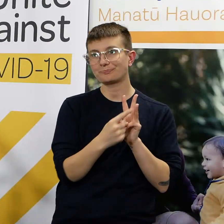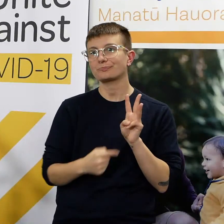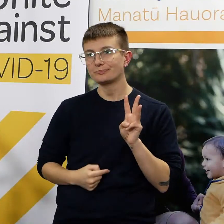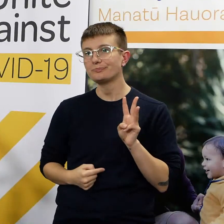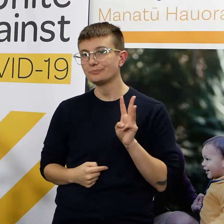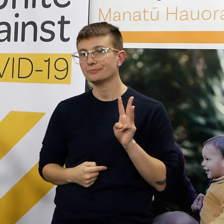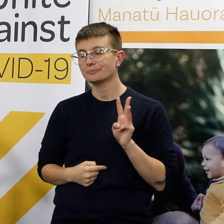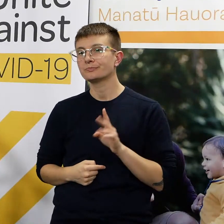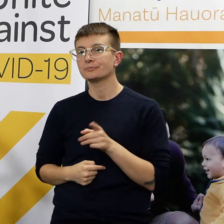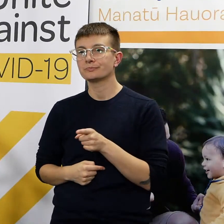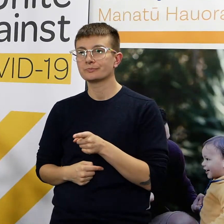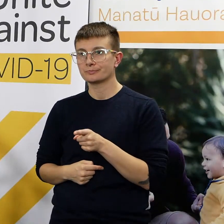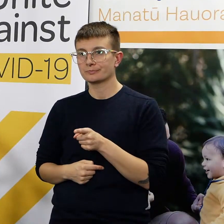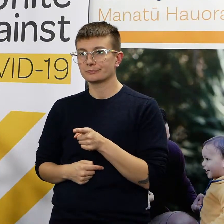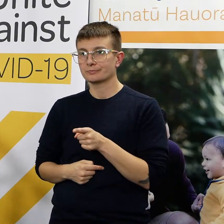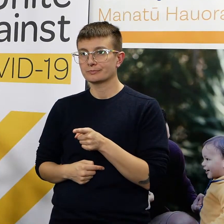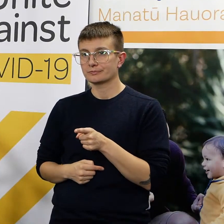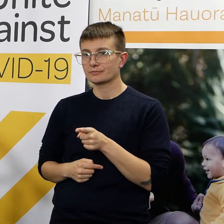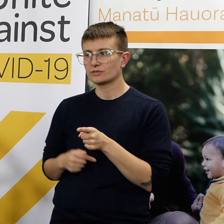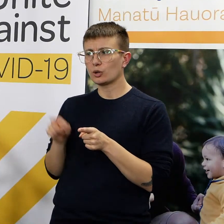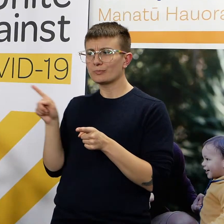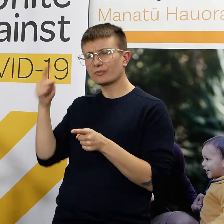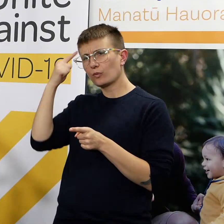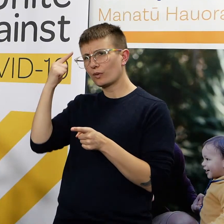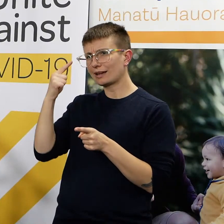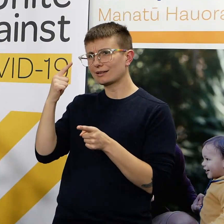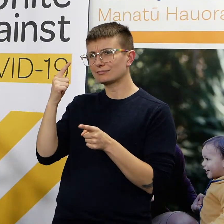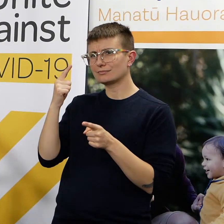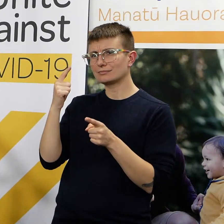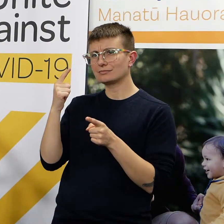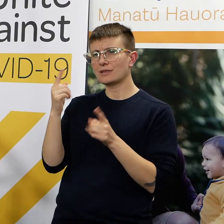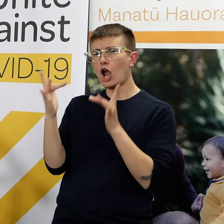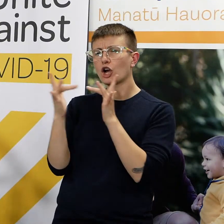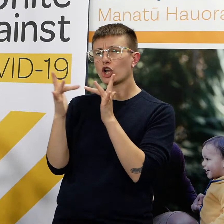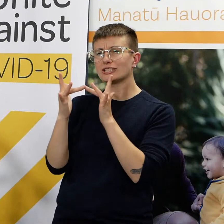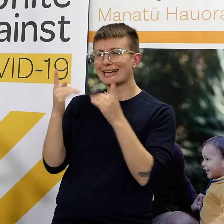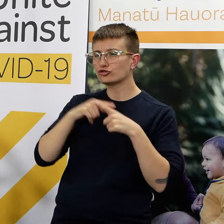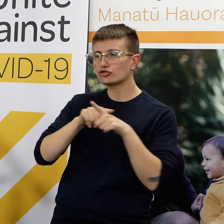needs more work or this is as good as it's going to get?